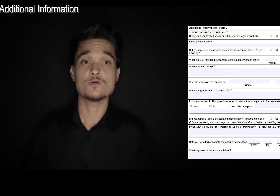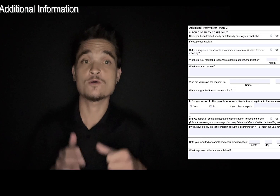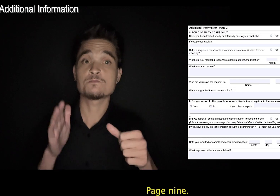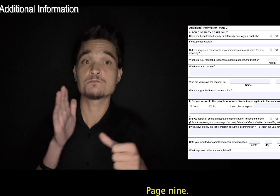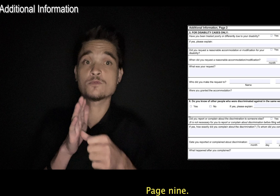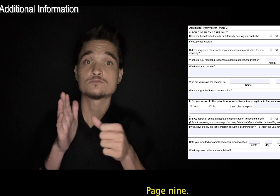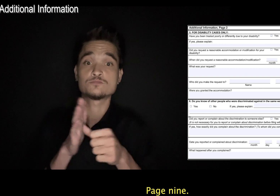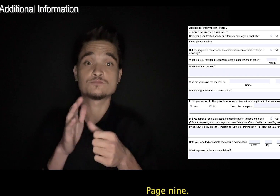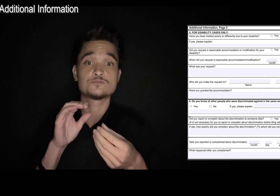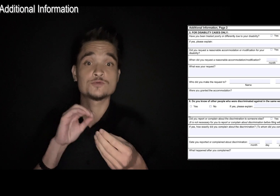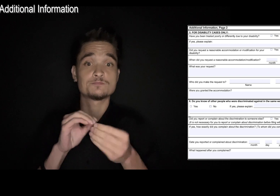Page nine.